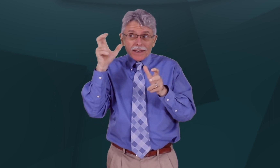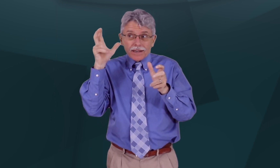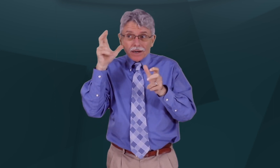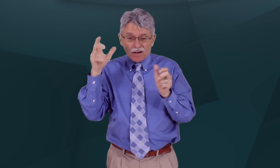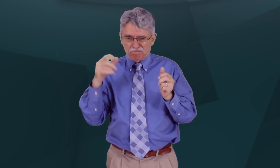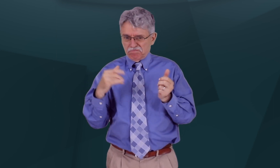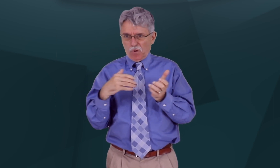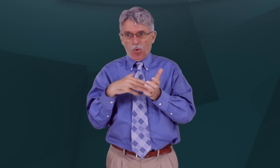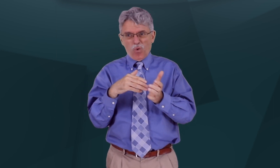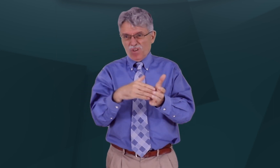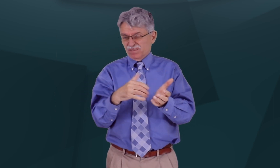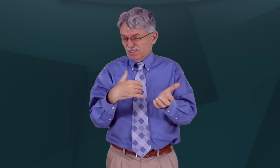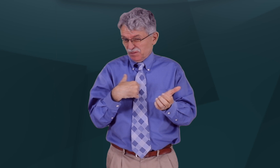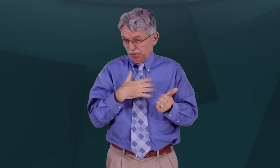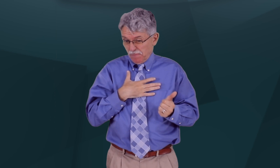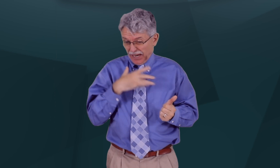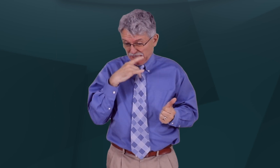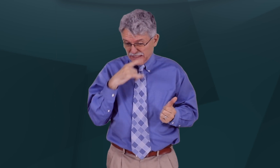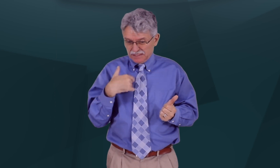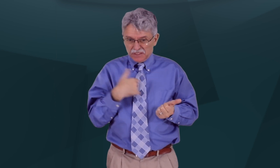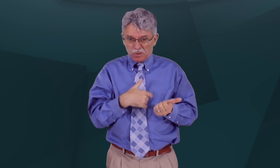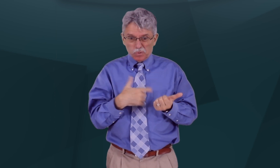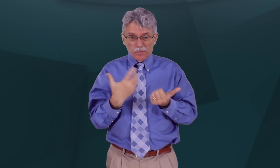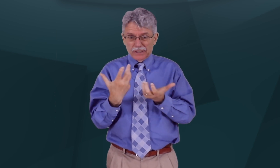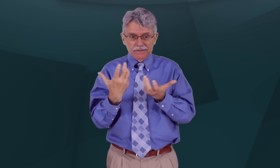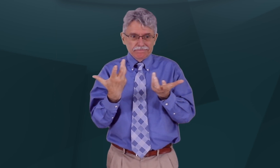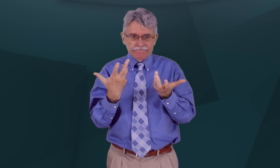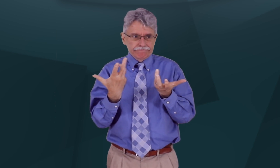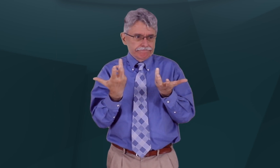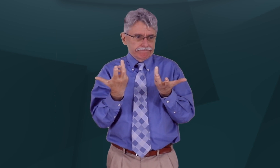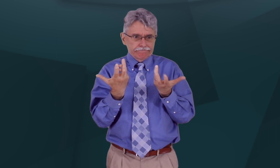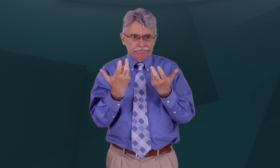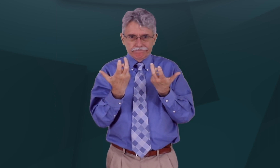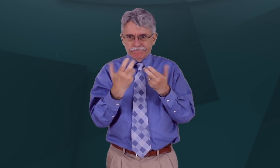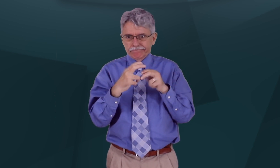What you hear is often, you know, the --